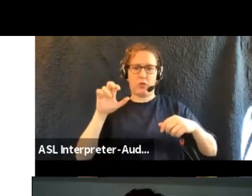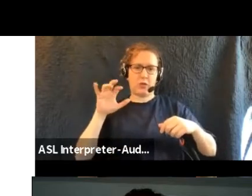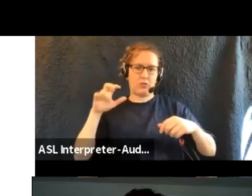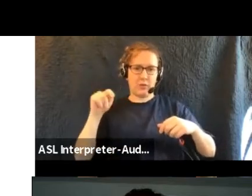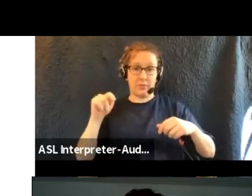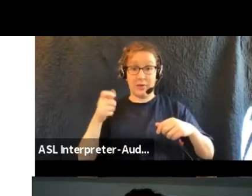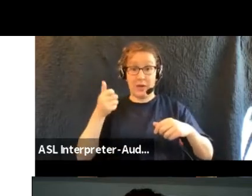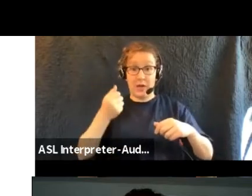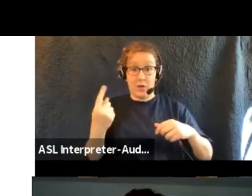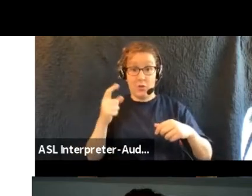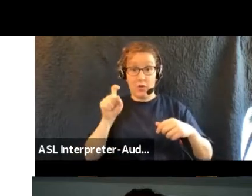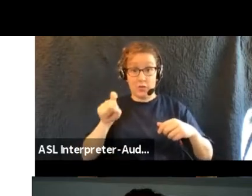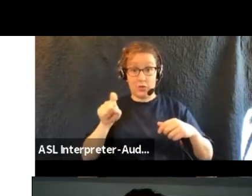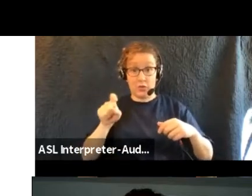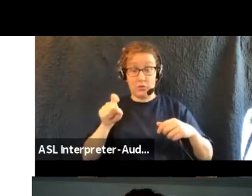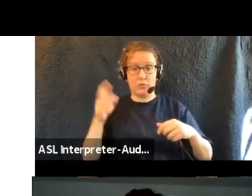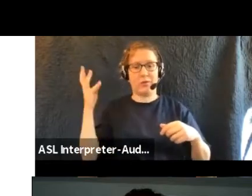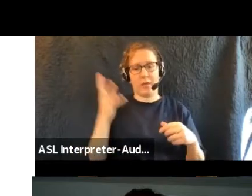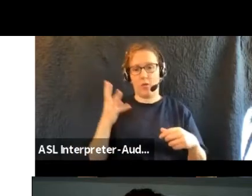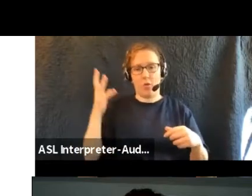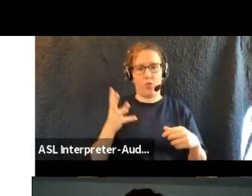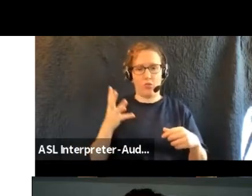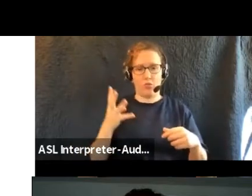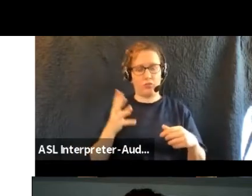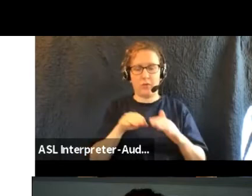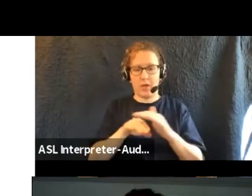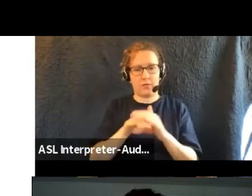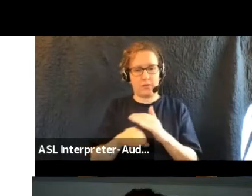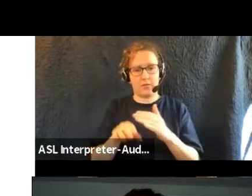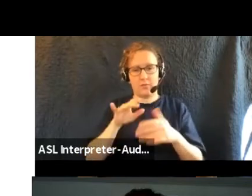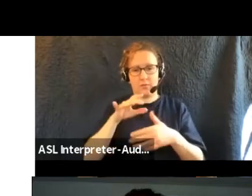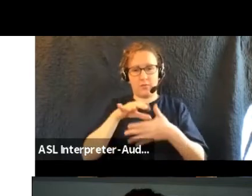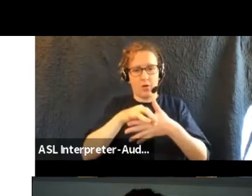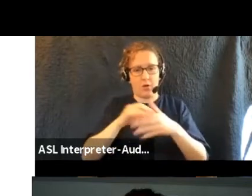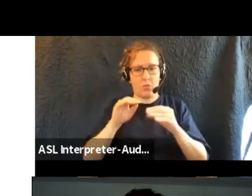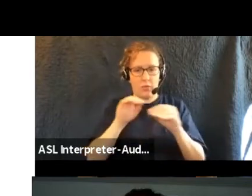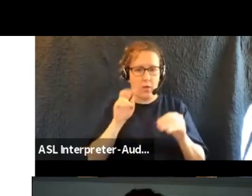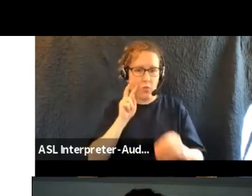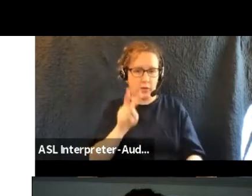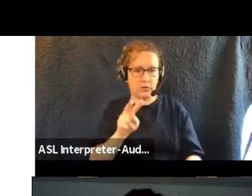needs to can download them and access the content without having to watch it.